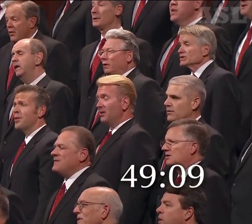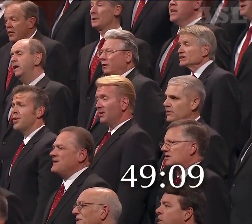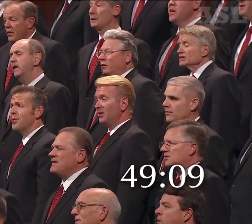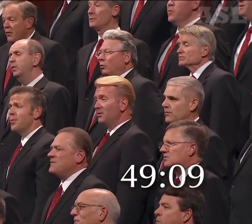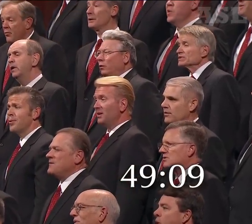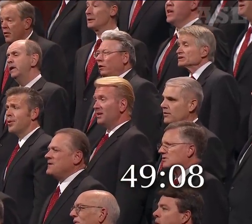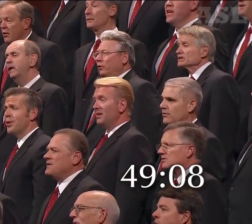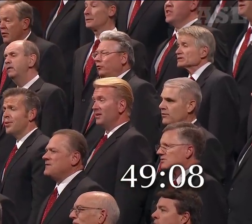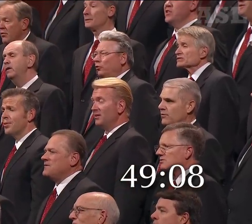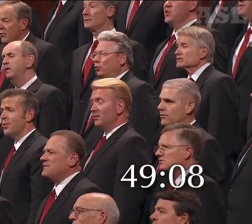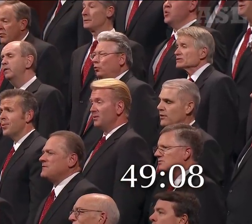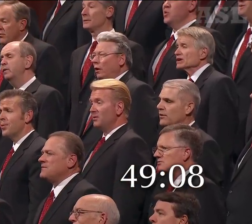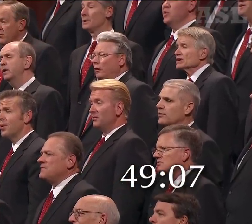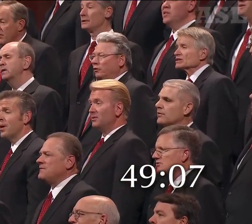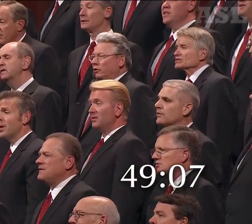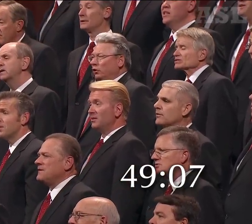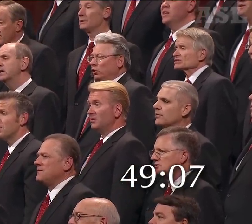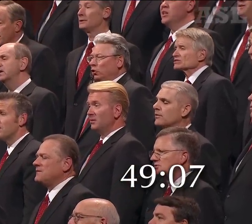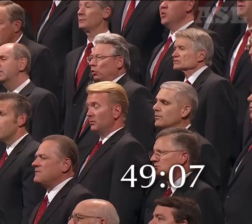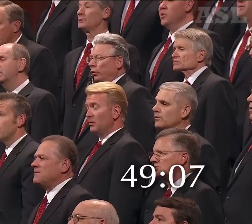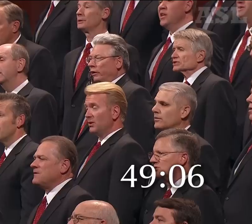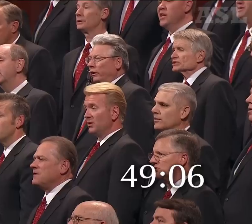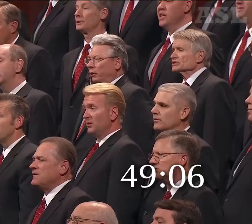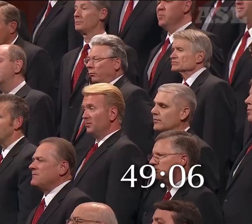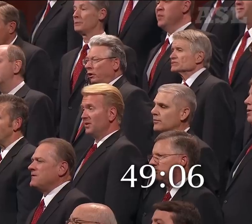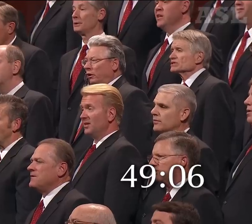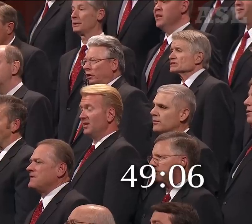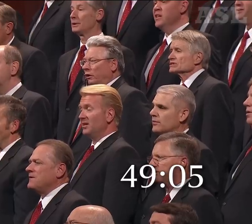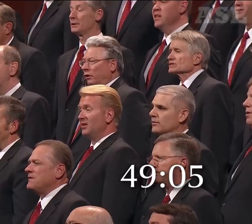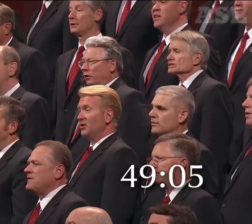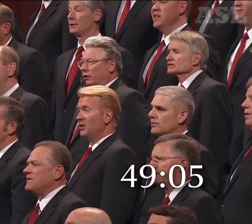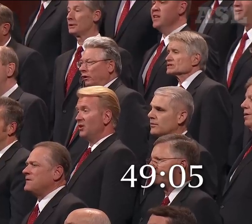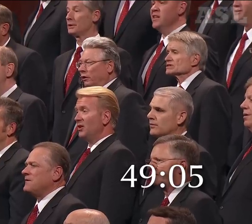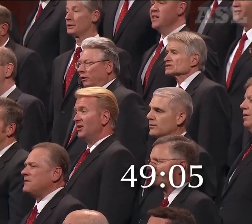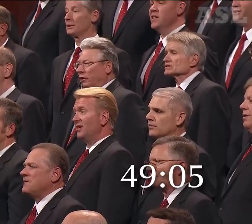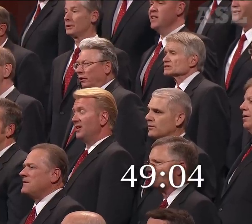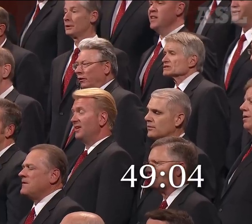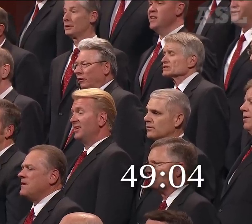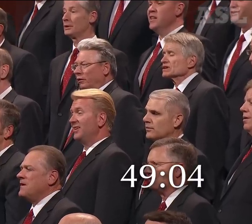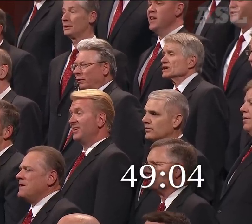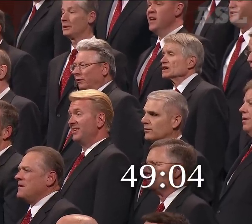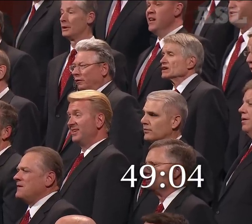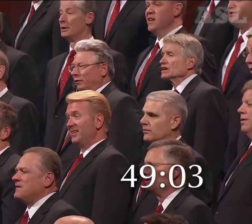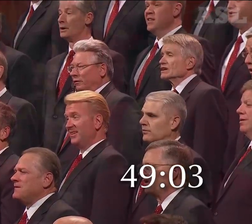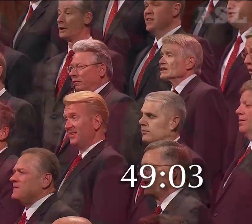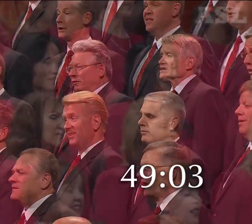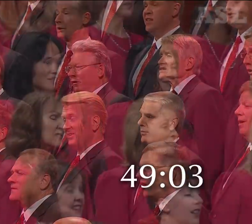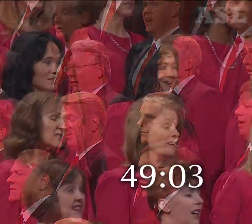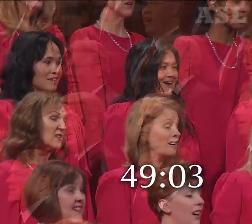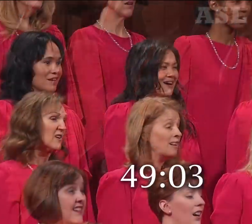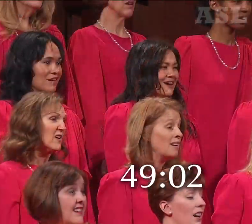THIS IS THE ENGLISH CLOSED CAPTION CHANNEL OF THE CHURCH OF JESUS CHRIST OF LATTER-DAY SAINTS.